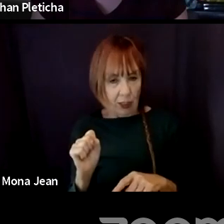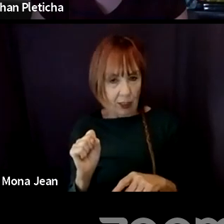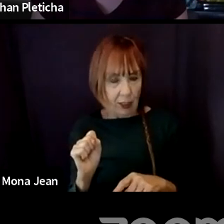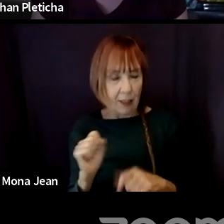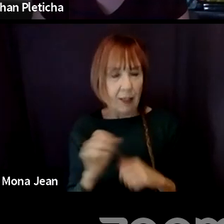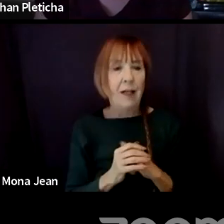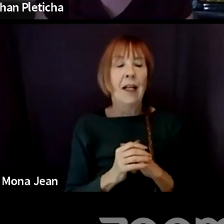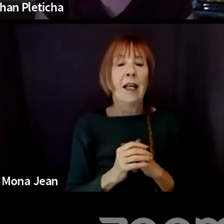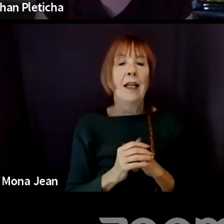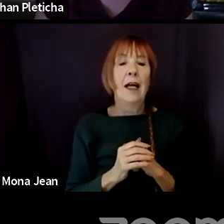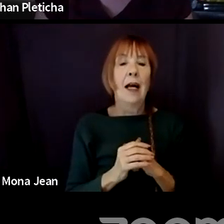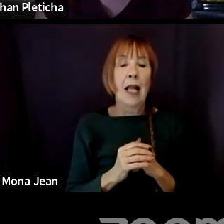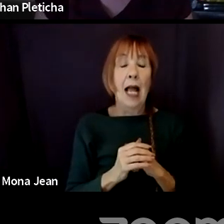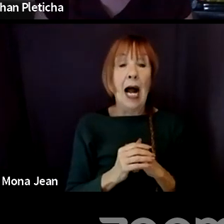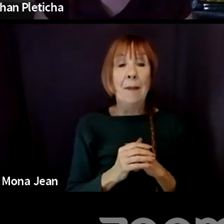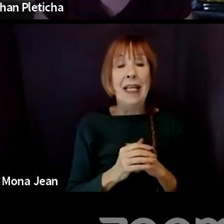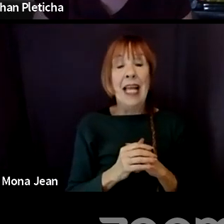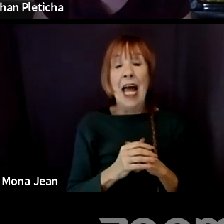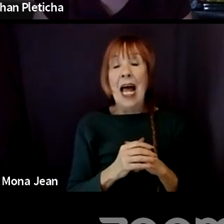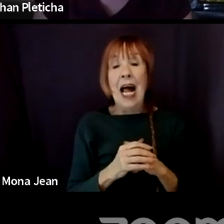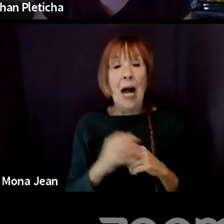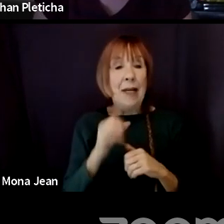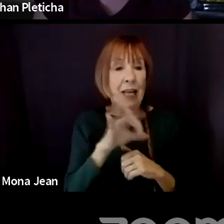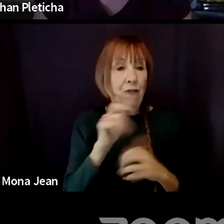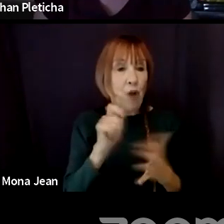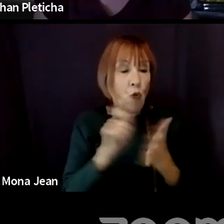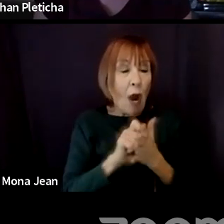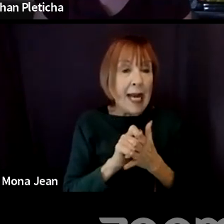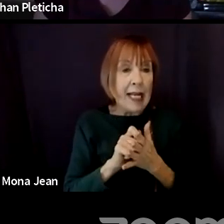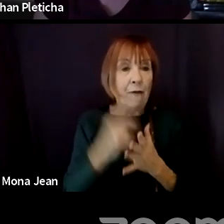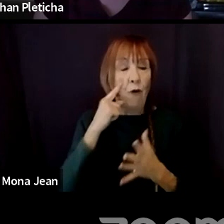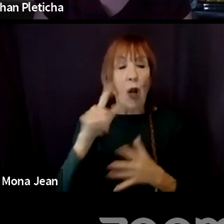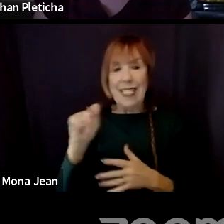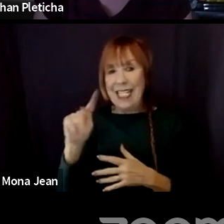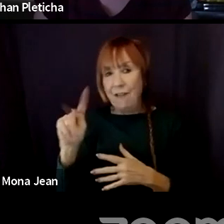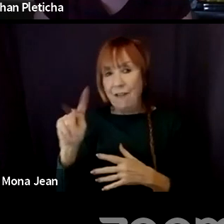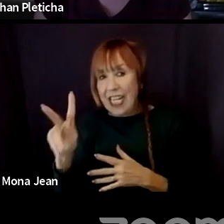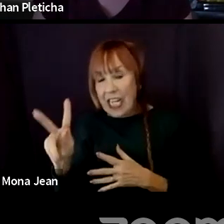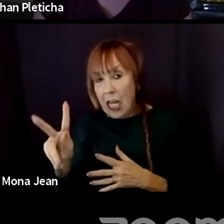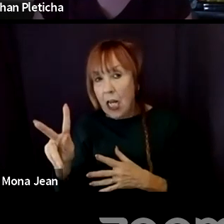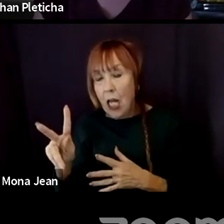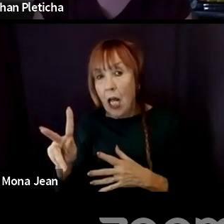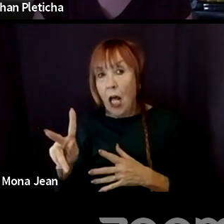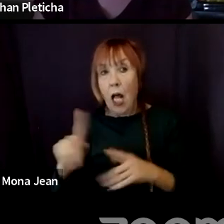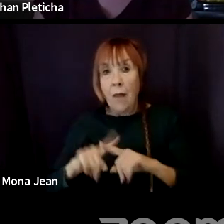So if you're writing a script for production on a running television show, that's different from when you know, that's done